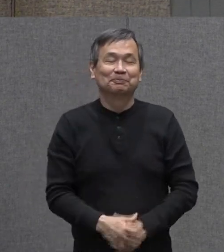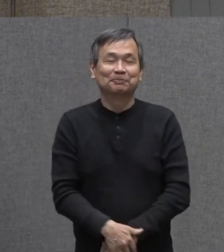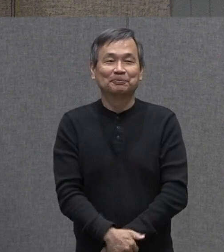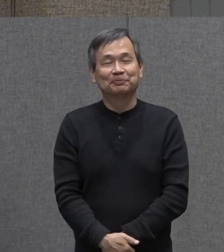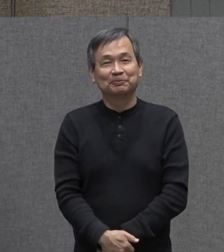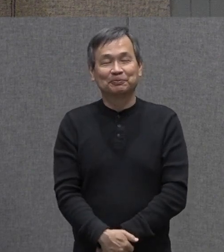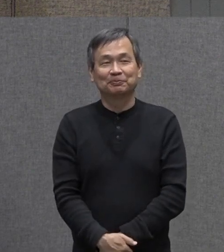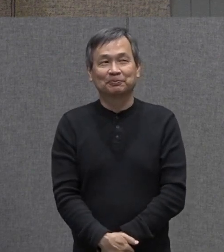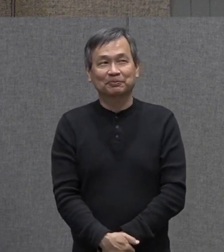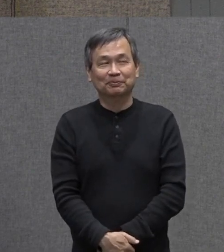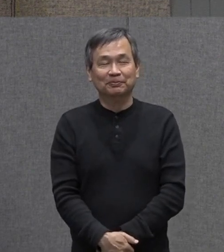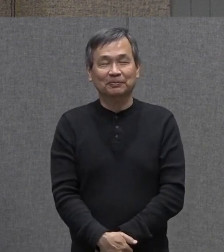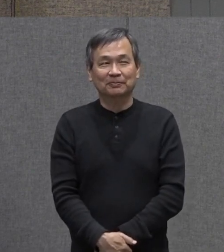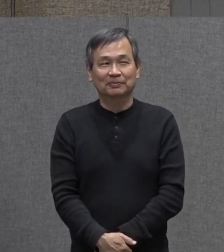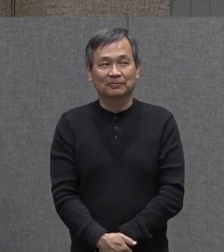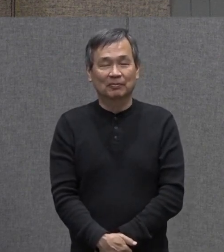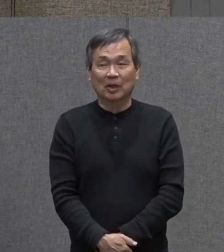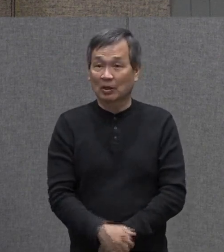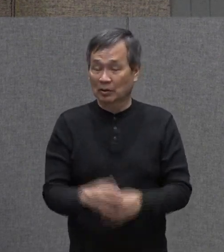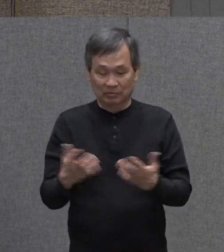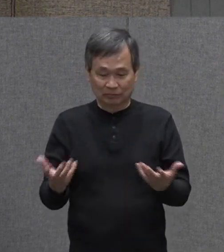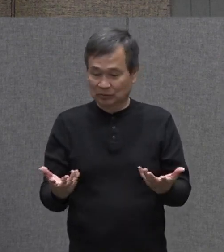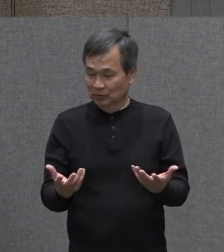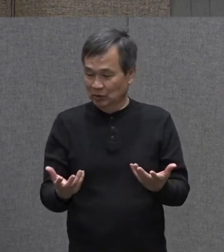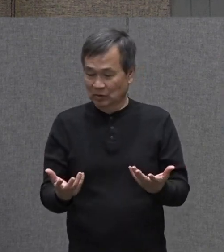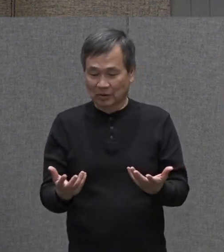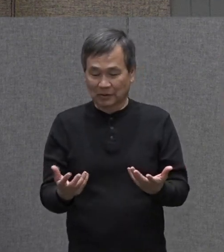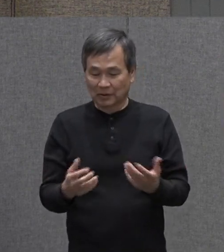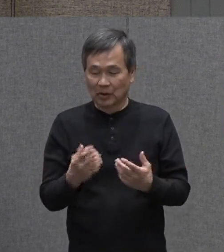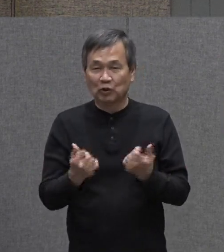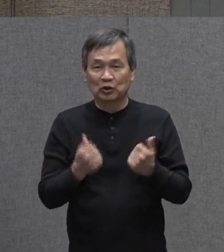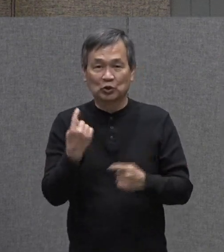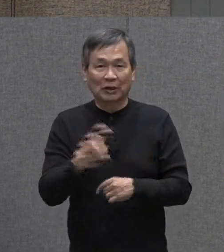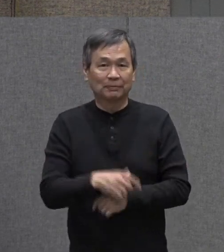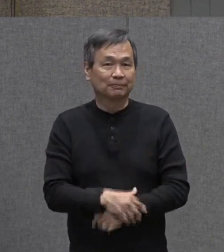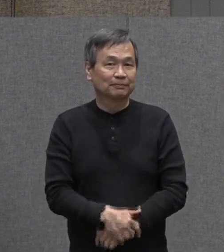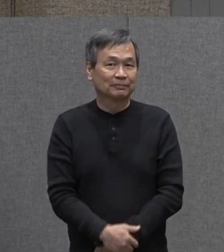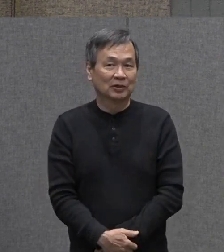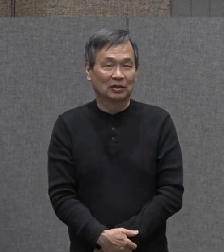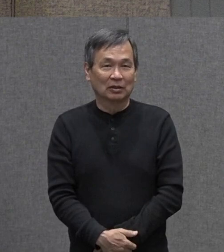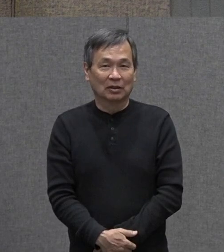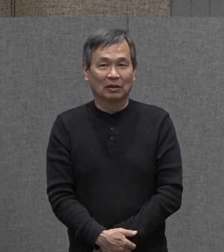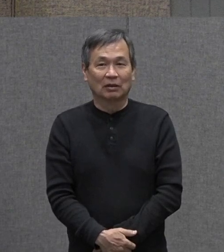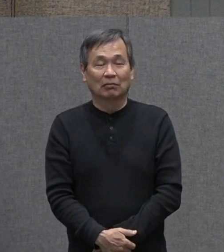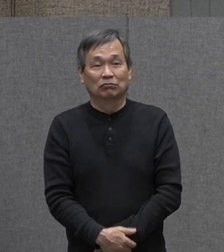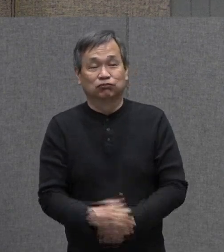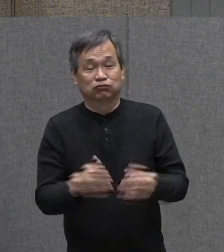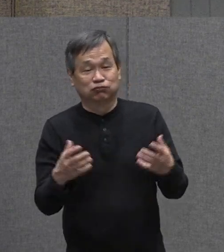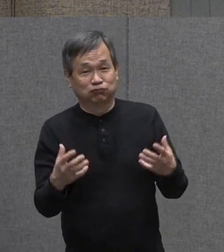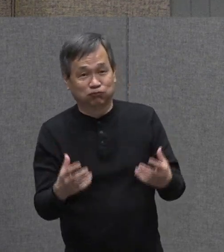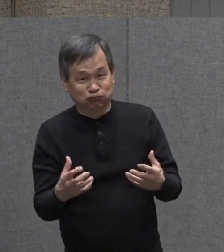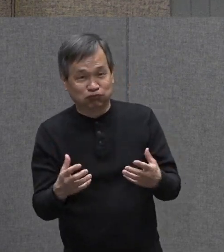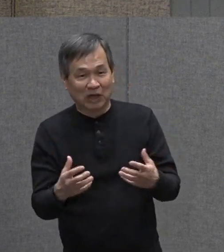What should I use next? I like this one. This again is a honeydew.